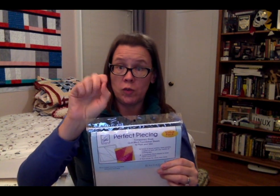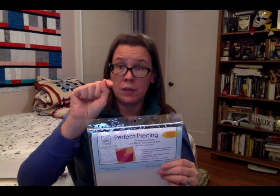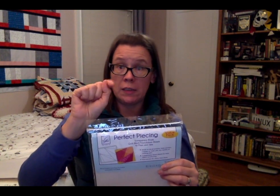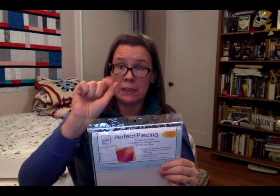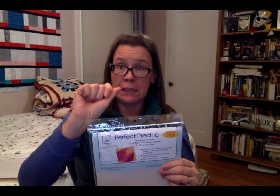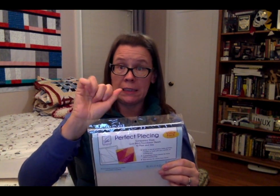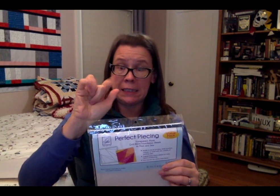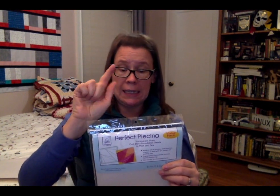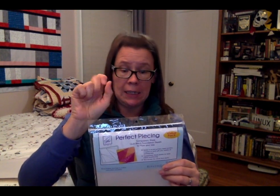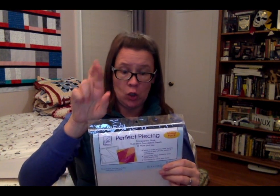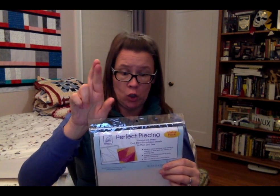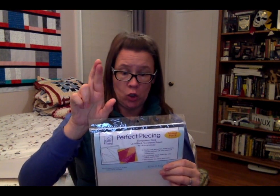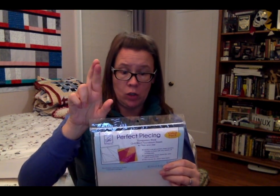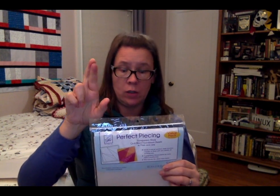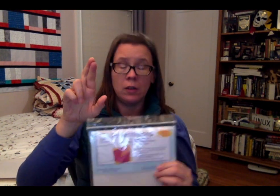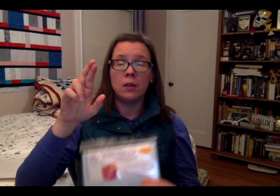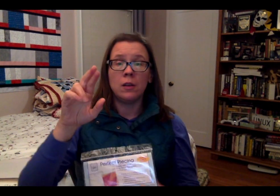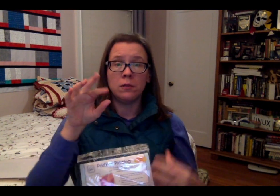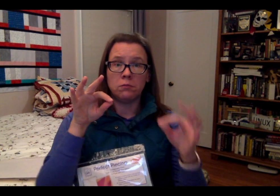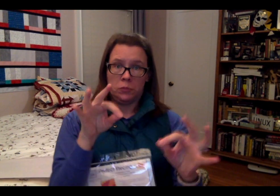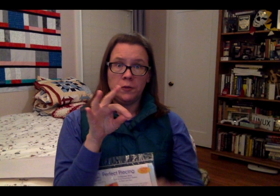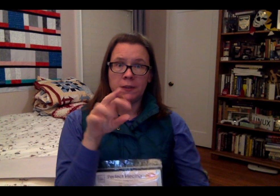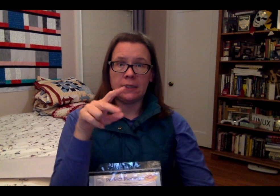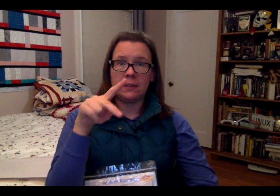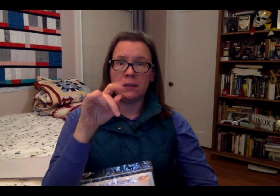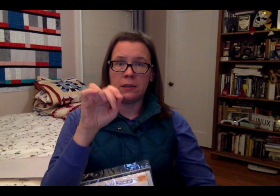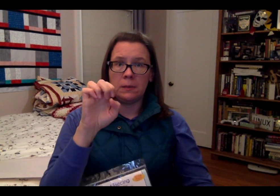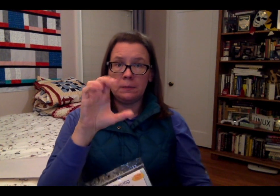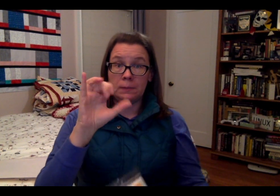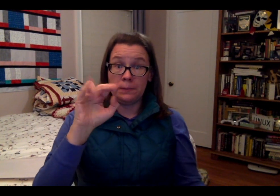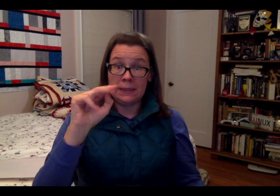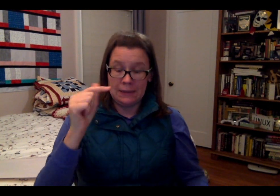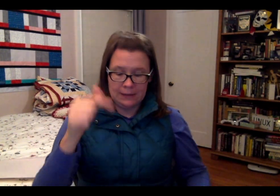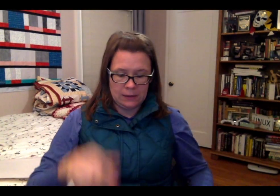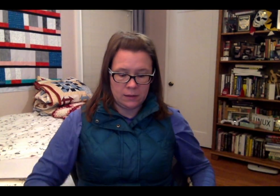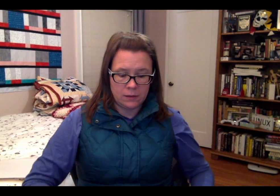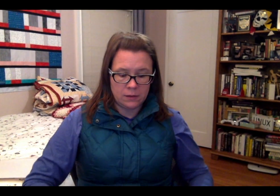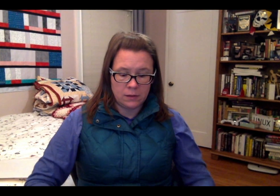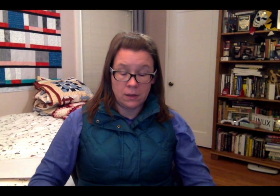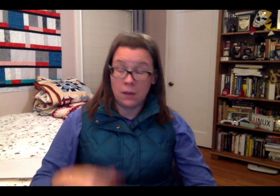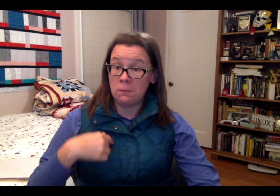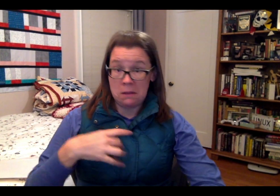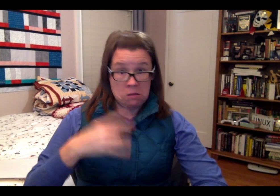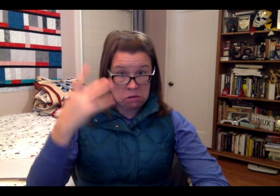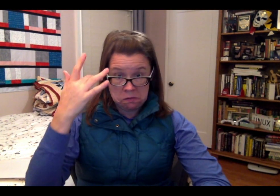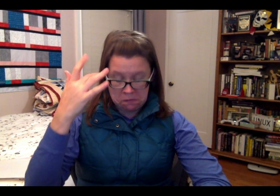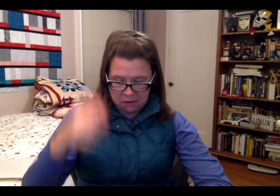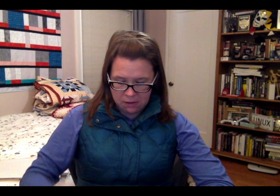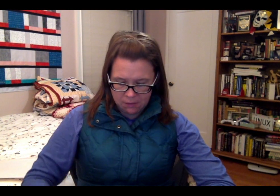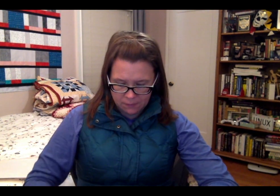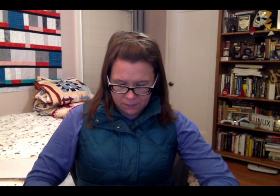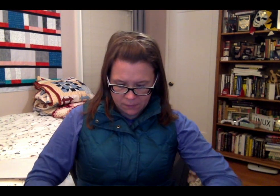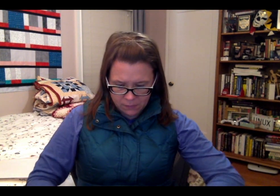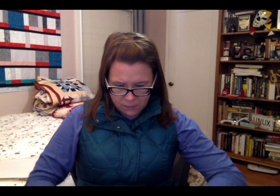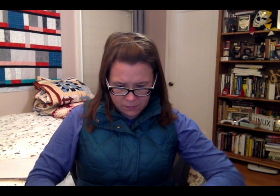and it's June Taylor's Perfect Piecing Paper.